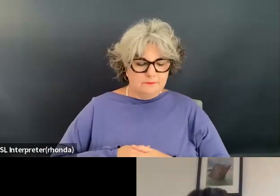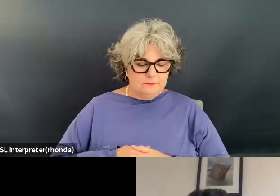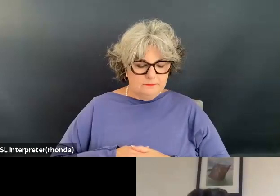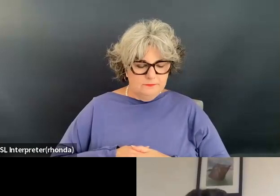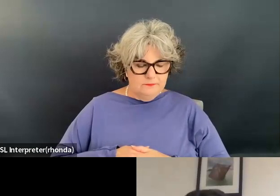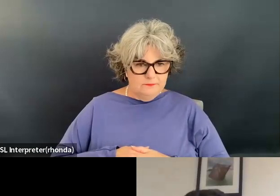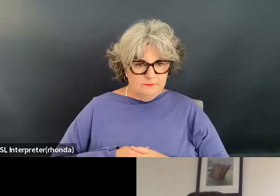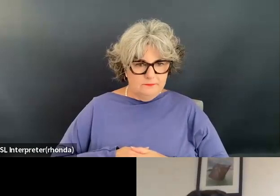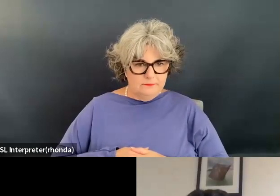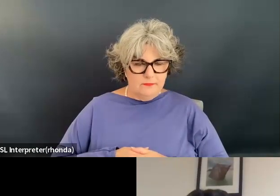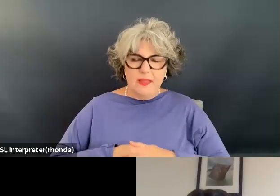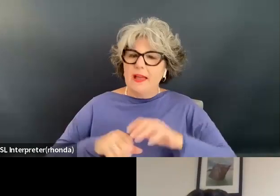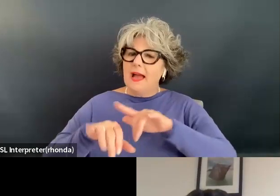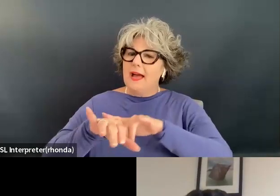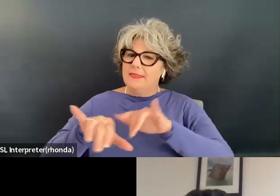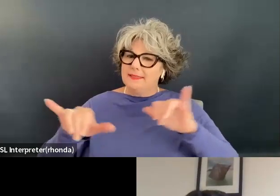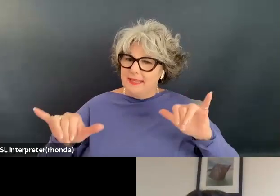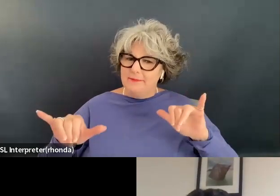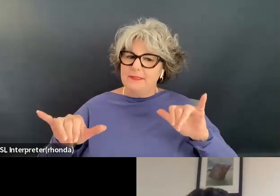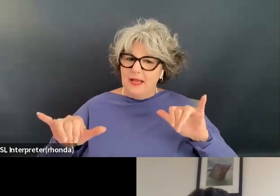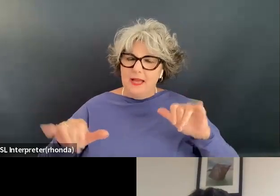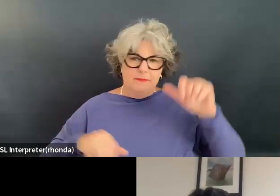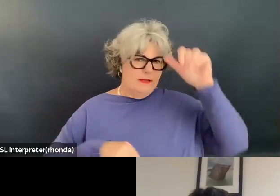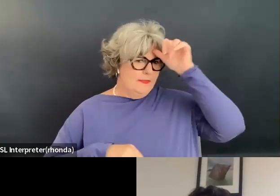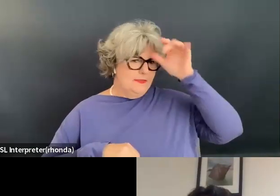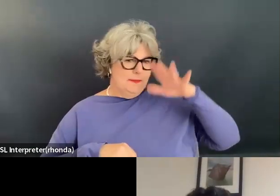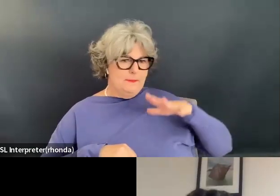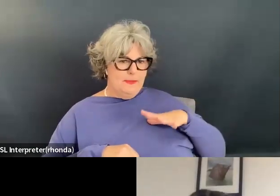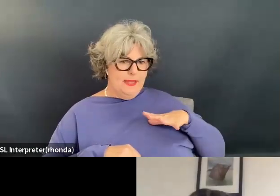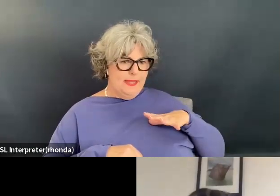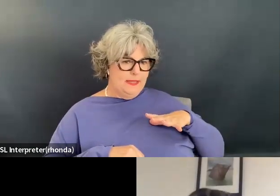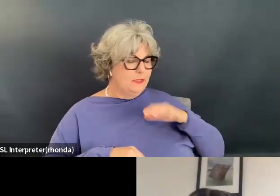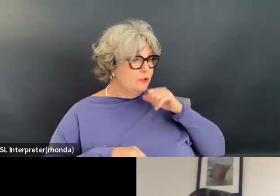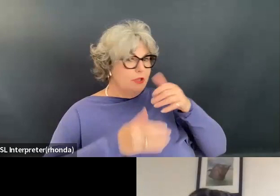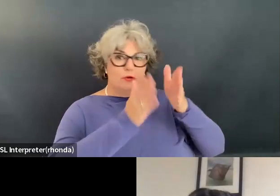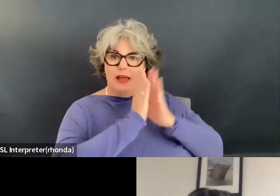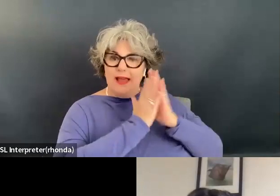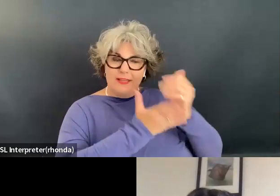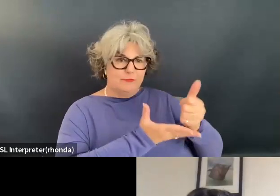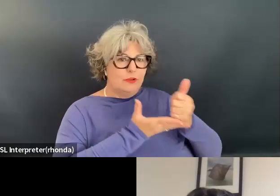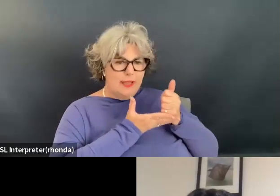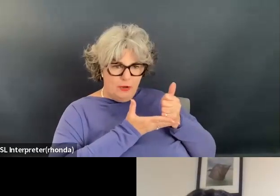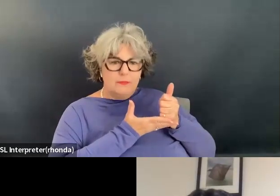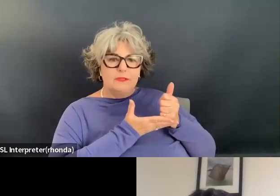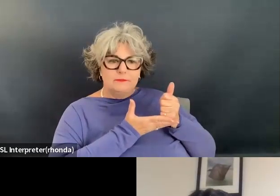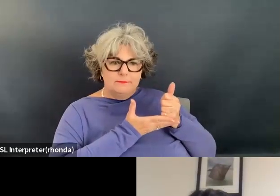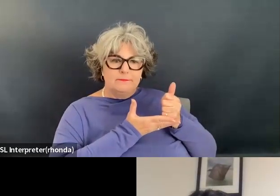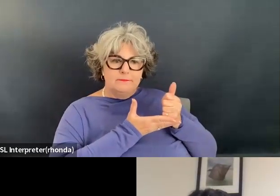we are making this stigma for the man to don't ask for help. And as the victim,